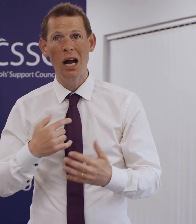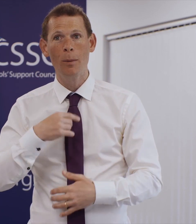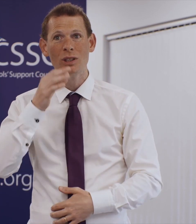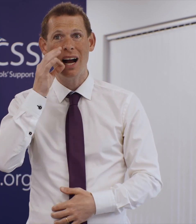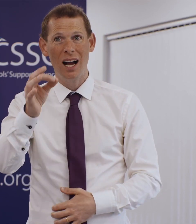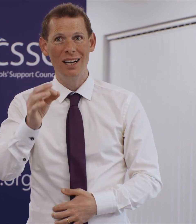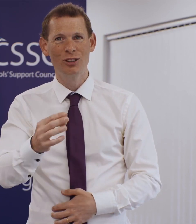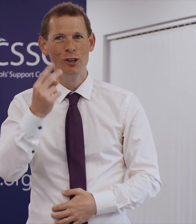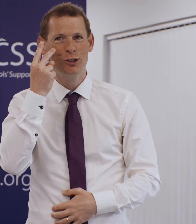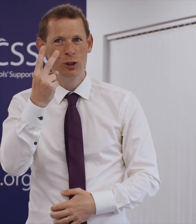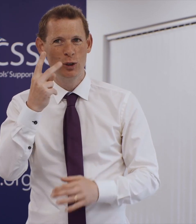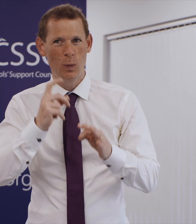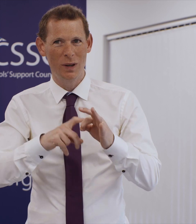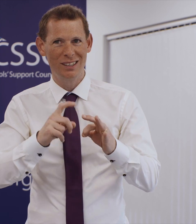So now I'm going to ask you two questions.